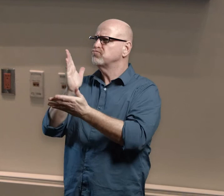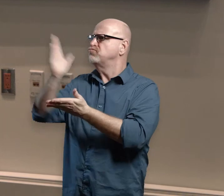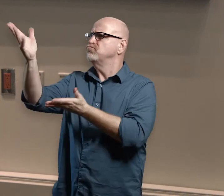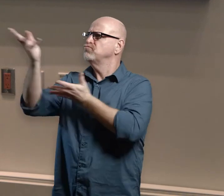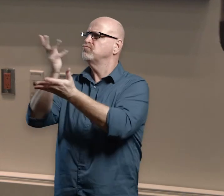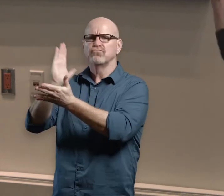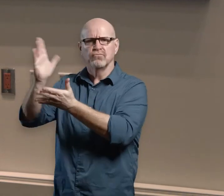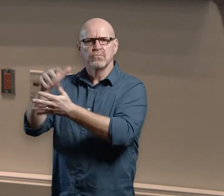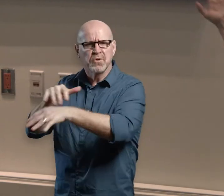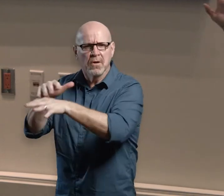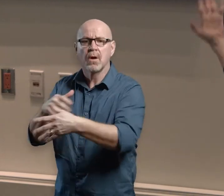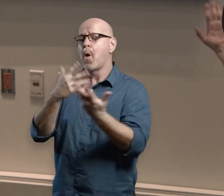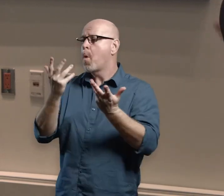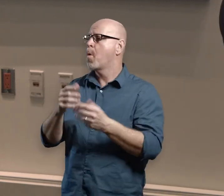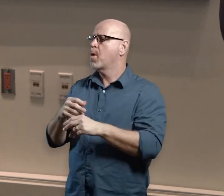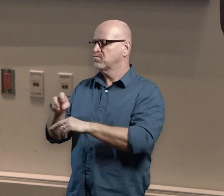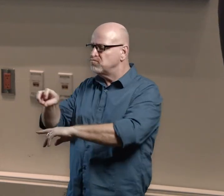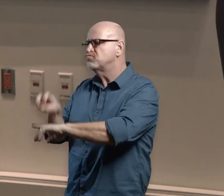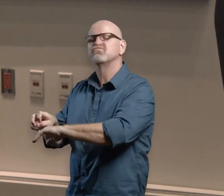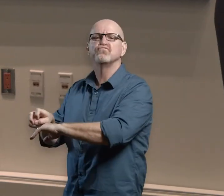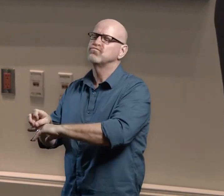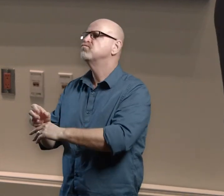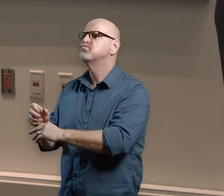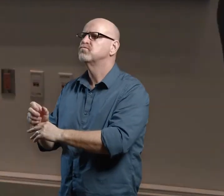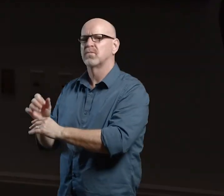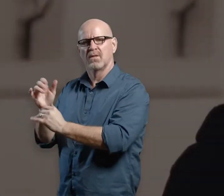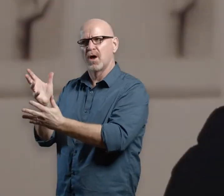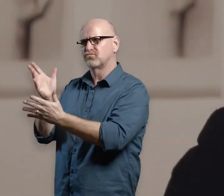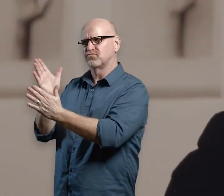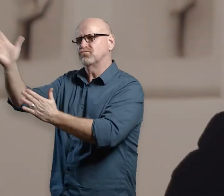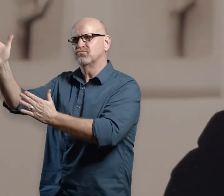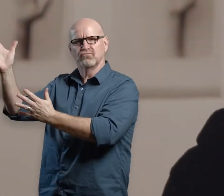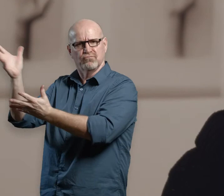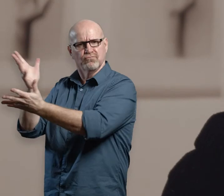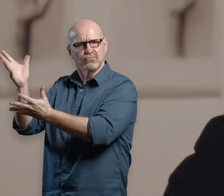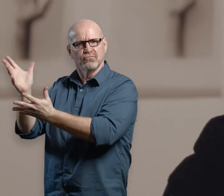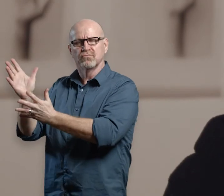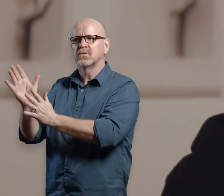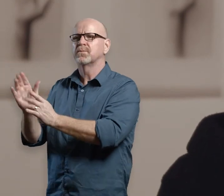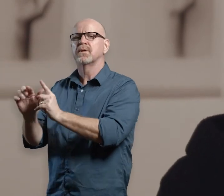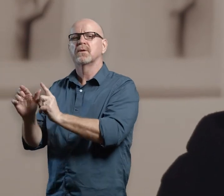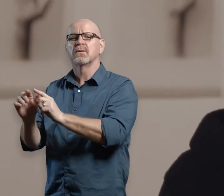everyday practices, your language, the way that you give out information, the way that